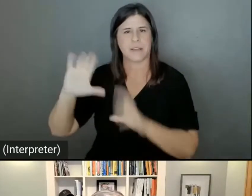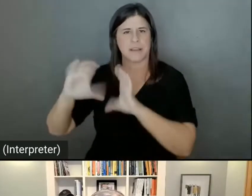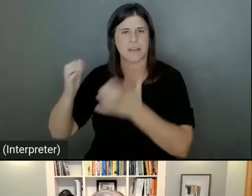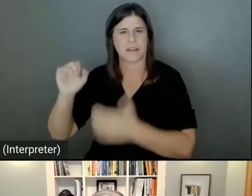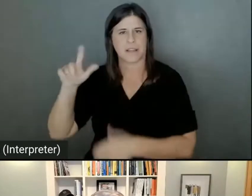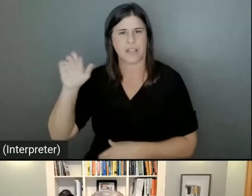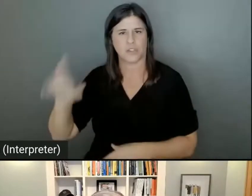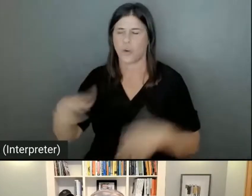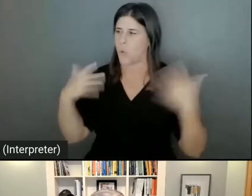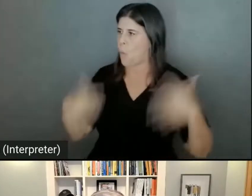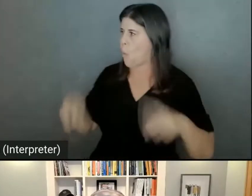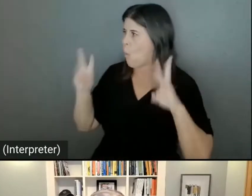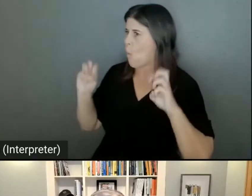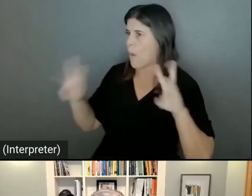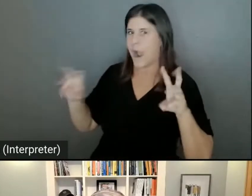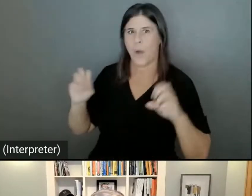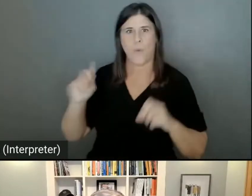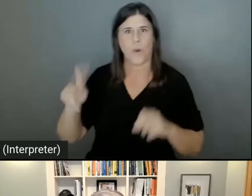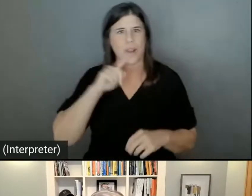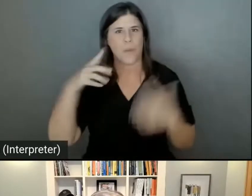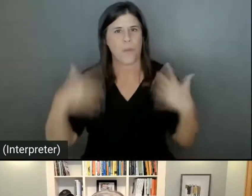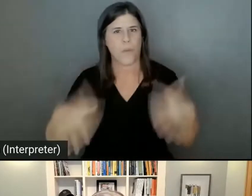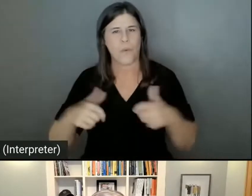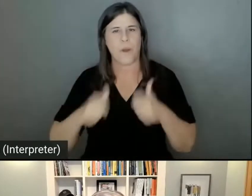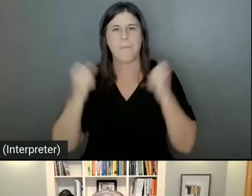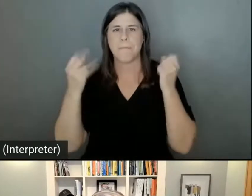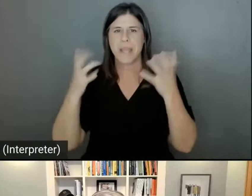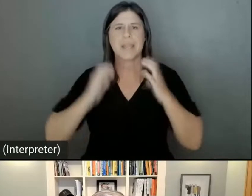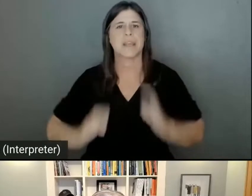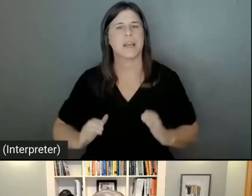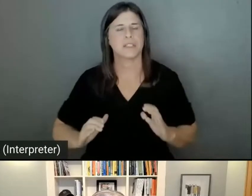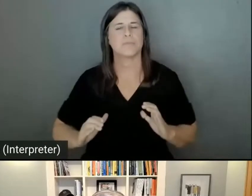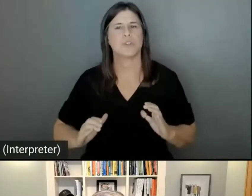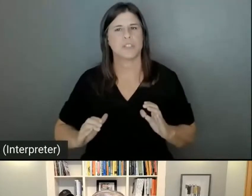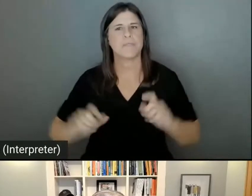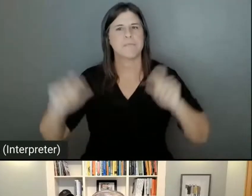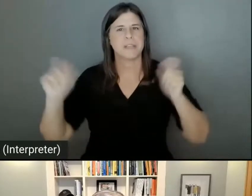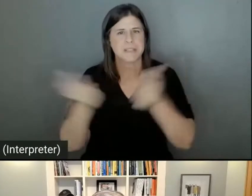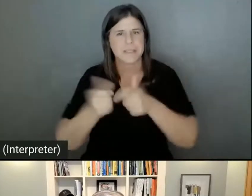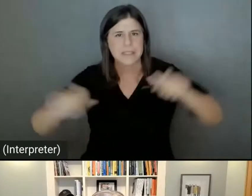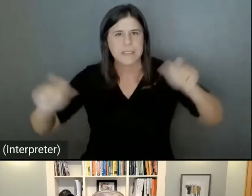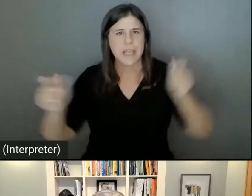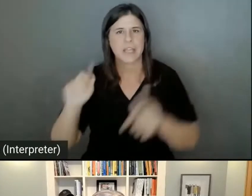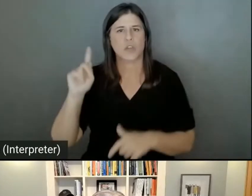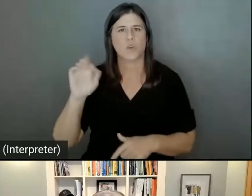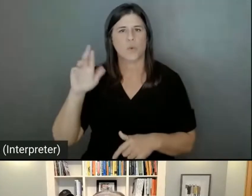So a lot of customers have been scaling their Kubernetes clusters, either by hand